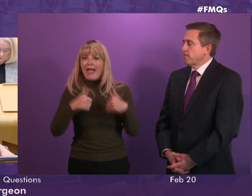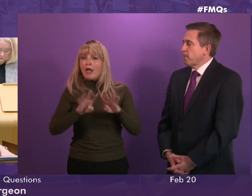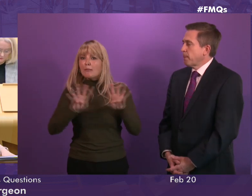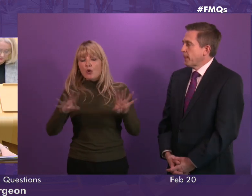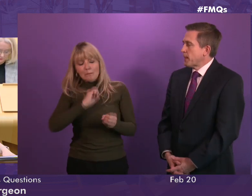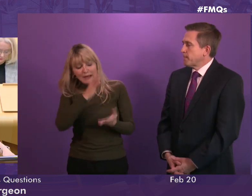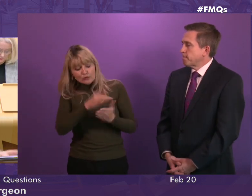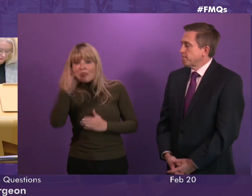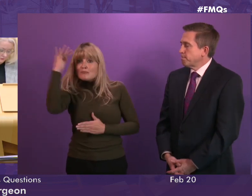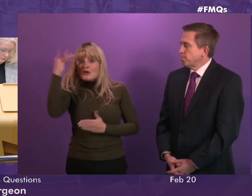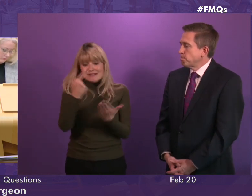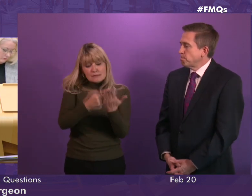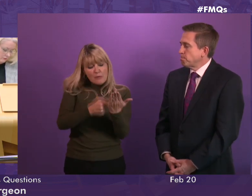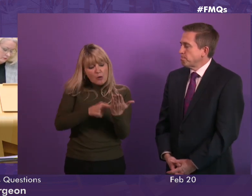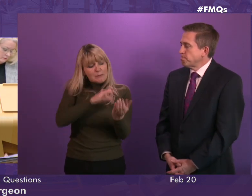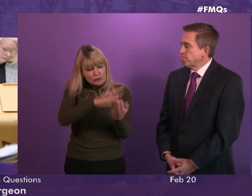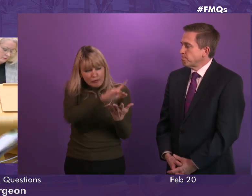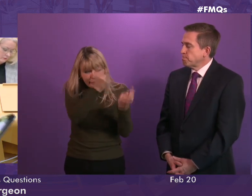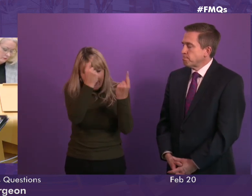rights charter are being fully implemented.